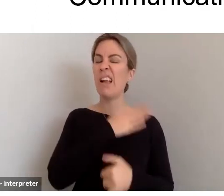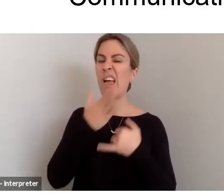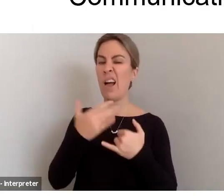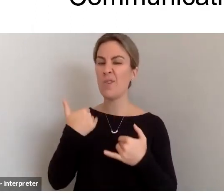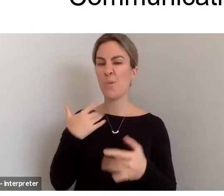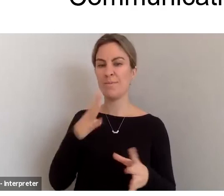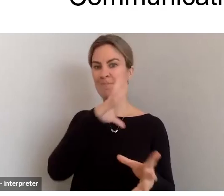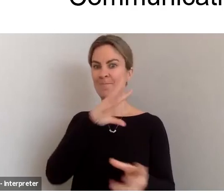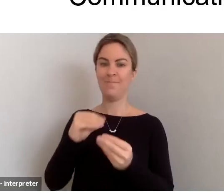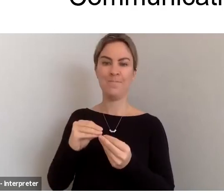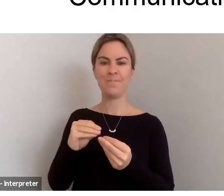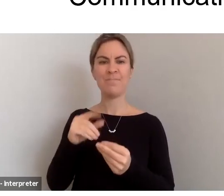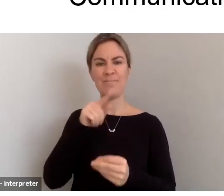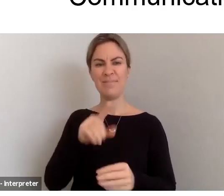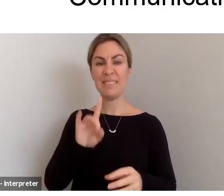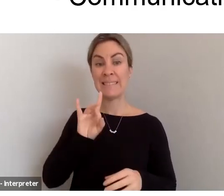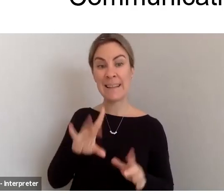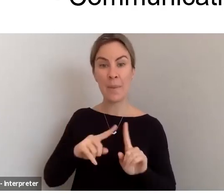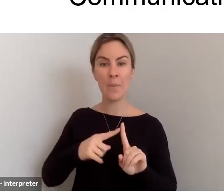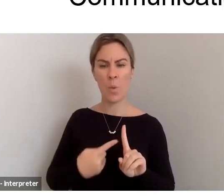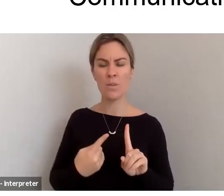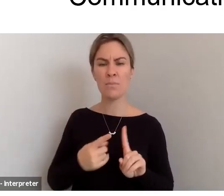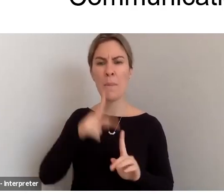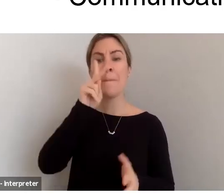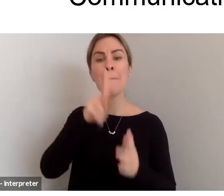It is being a part of the community that they are focused on